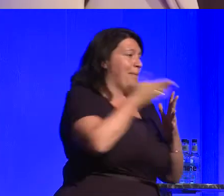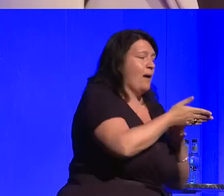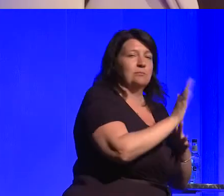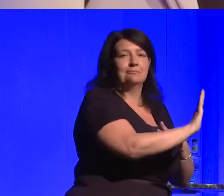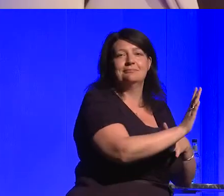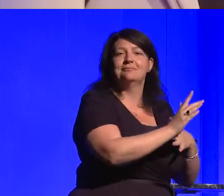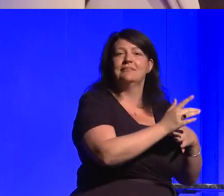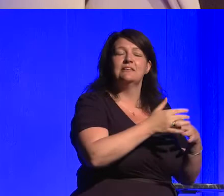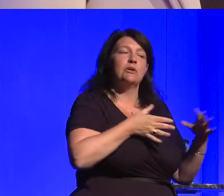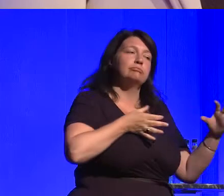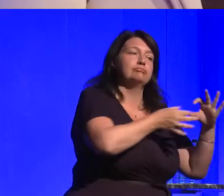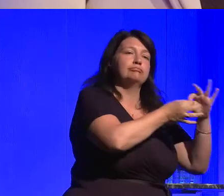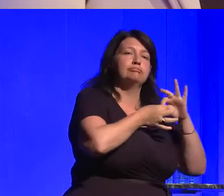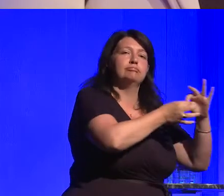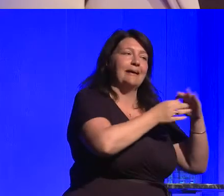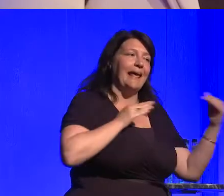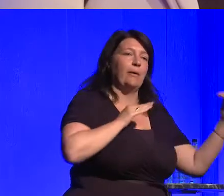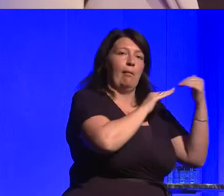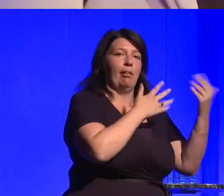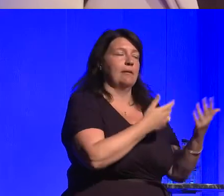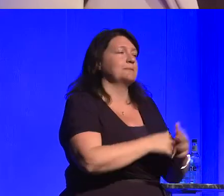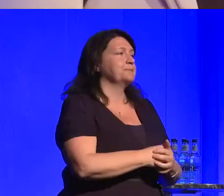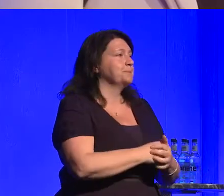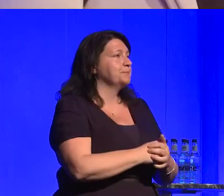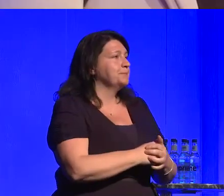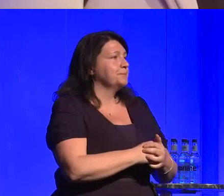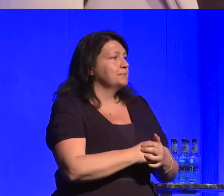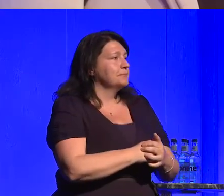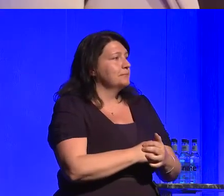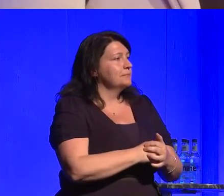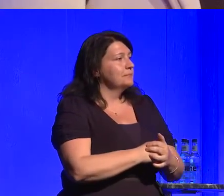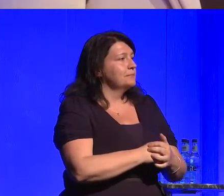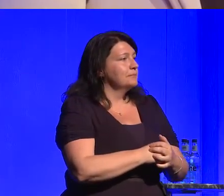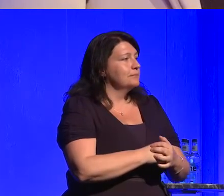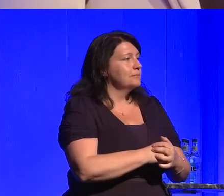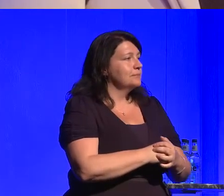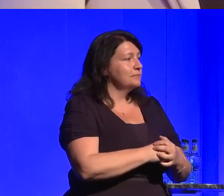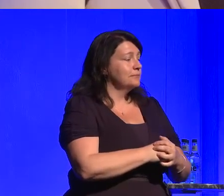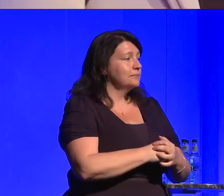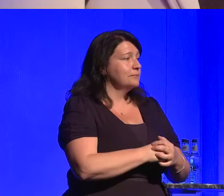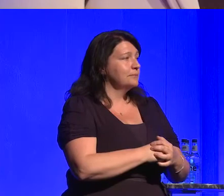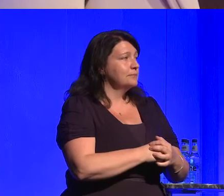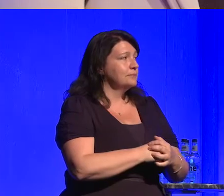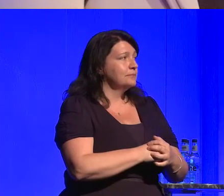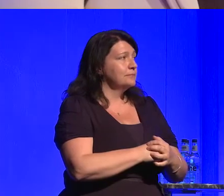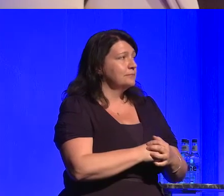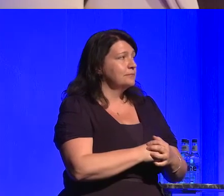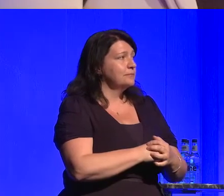to find a new way of working together, a new solution, that brings new possibilities.